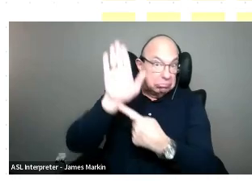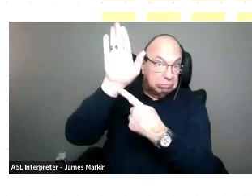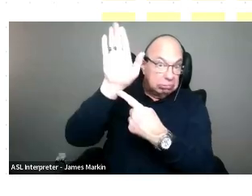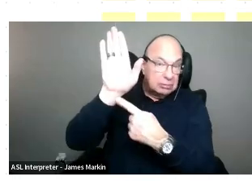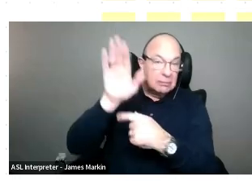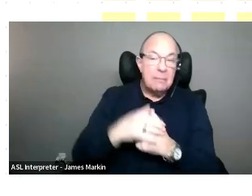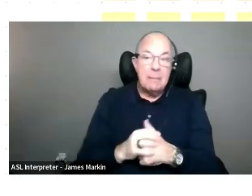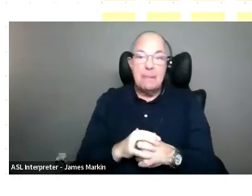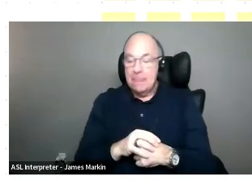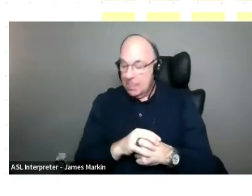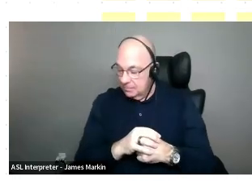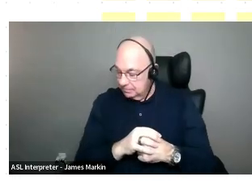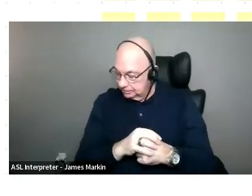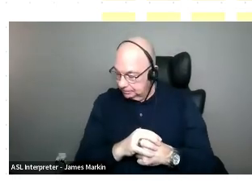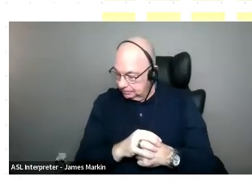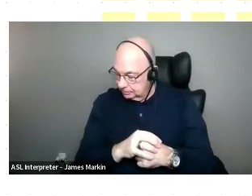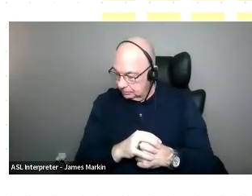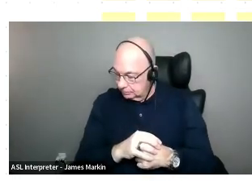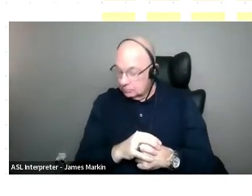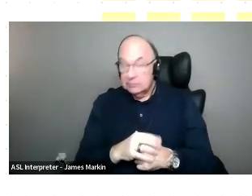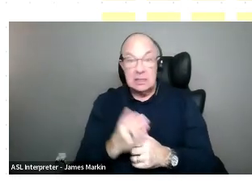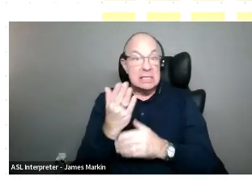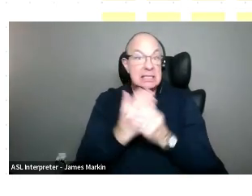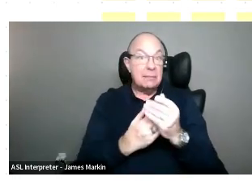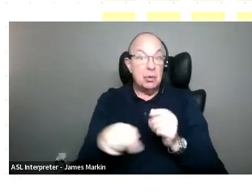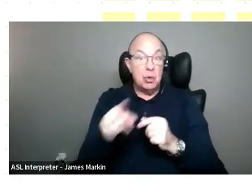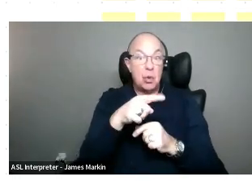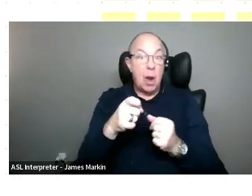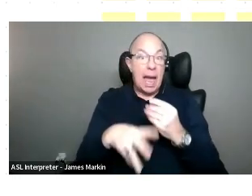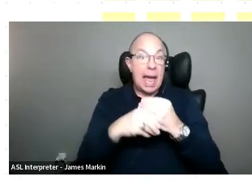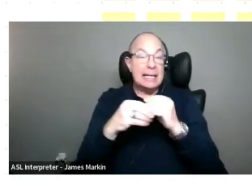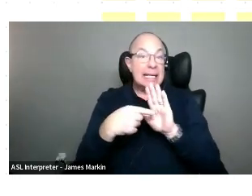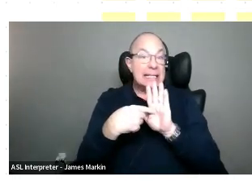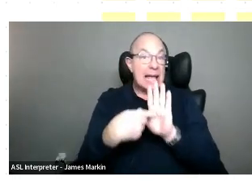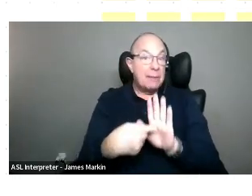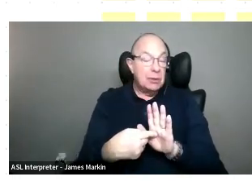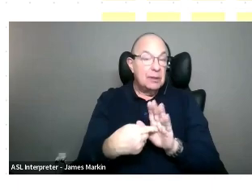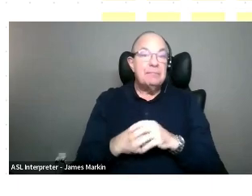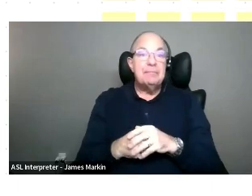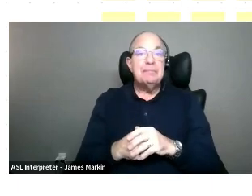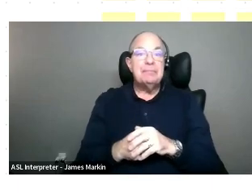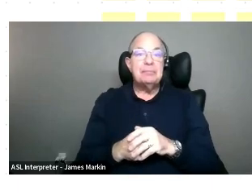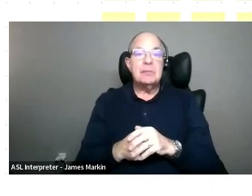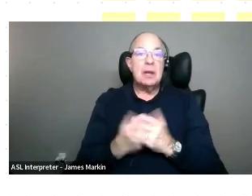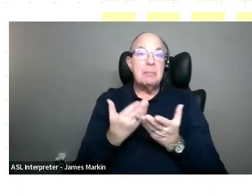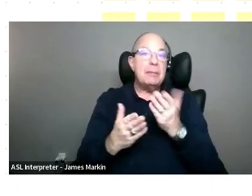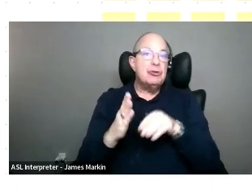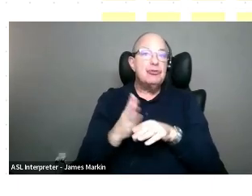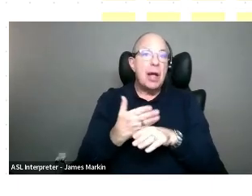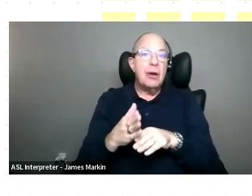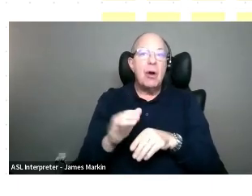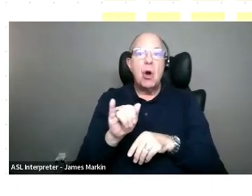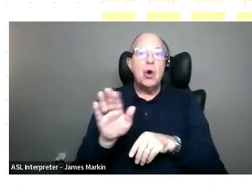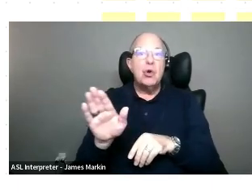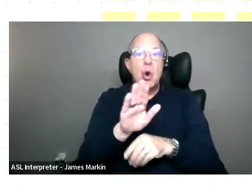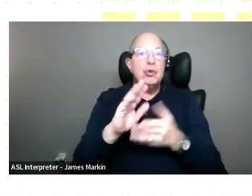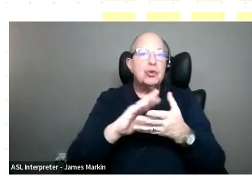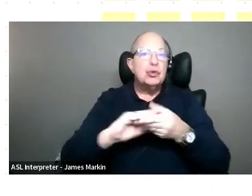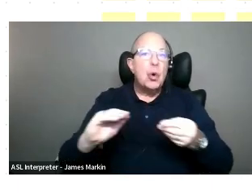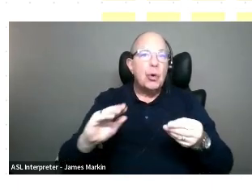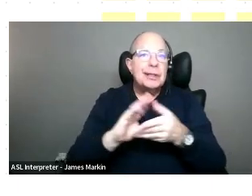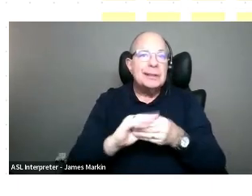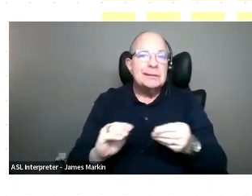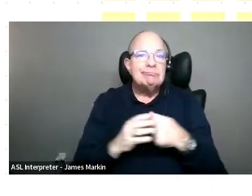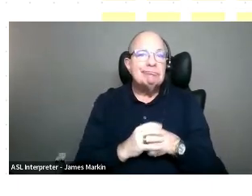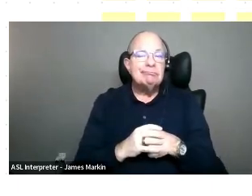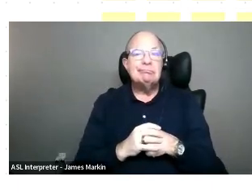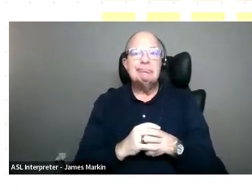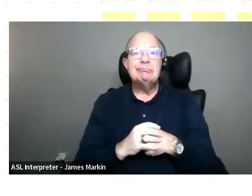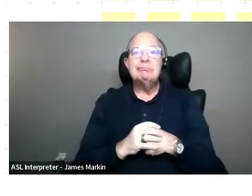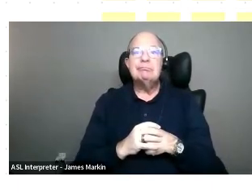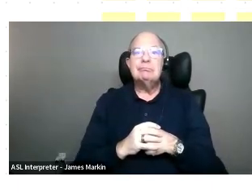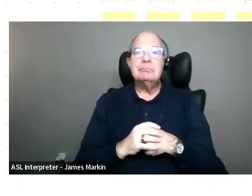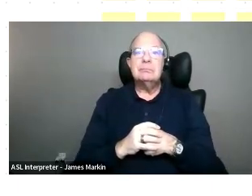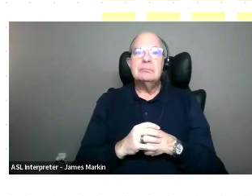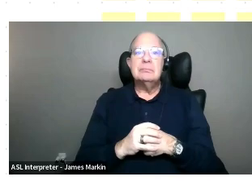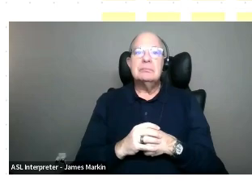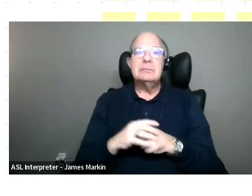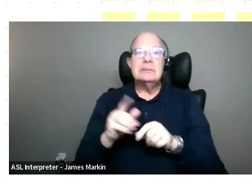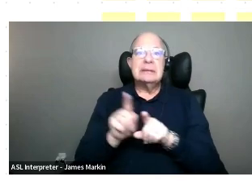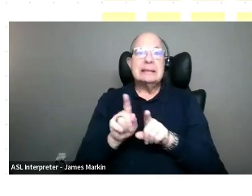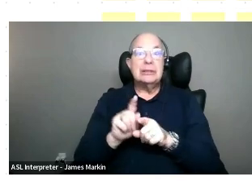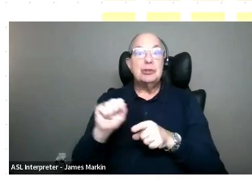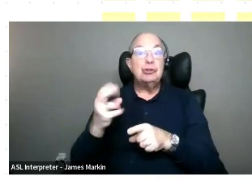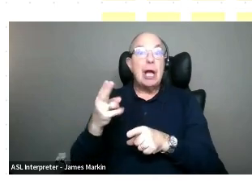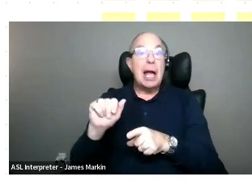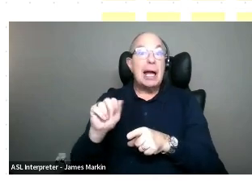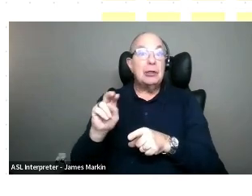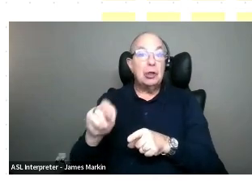Melissa Wong (she/her), SPT: If somebody wanted to share examples, so add that in there too, but, feel free to just share, also your stories. as Shannon talked about, stories are kind of the… one of the most